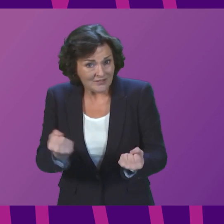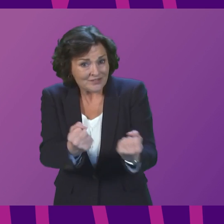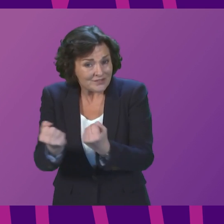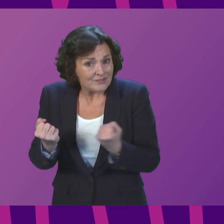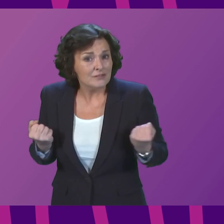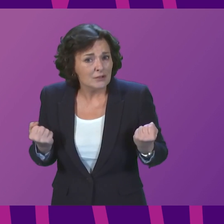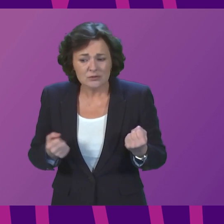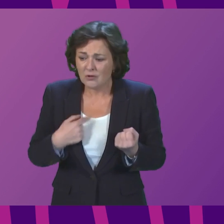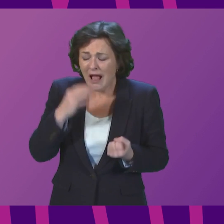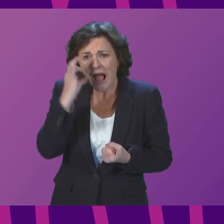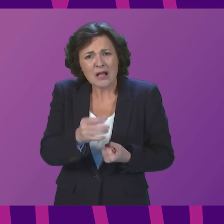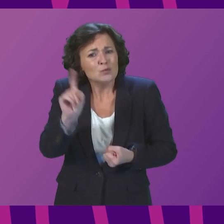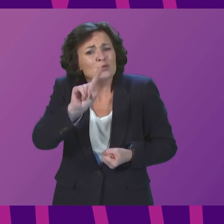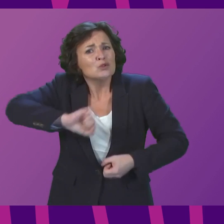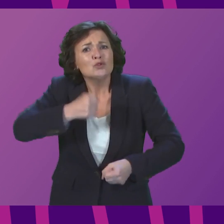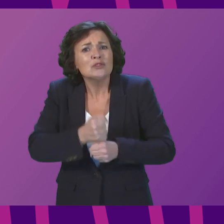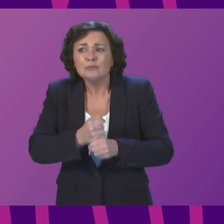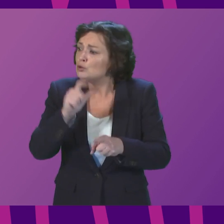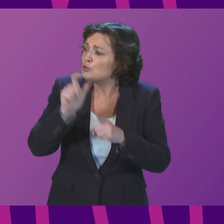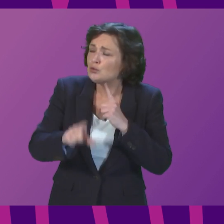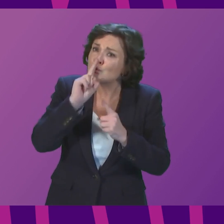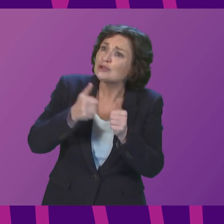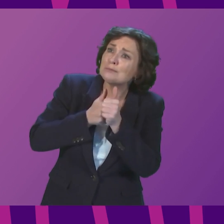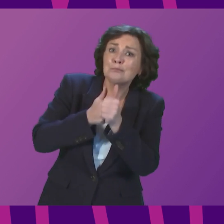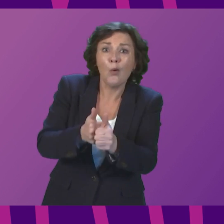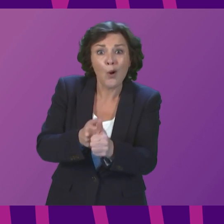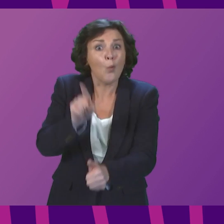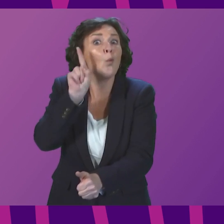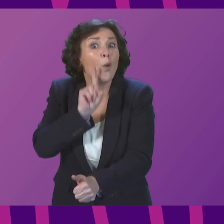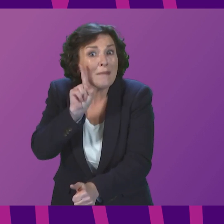What can the Scottish Government do to support those women and end the stigma attached to